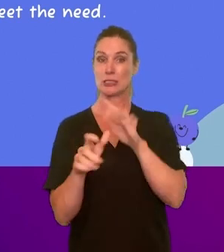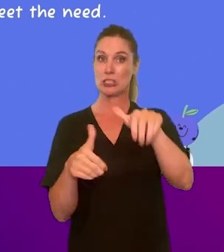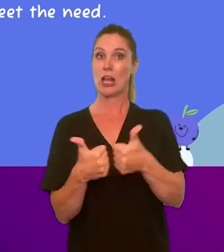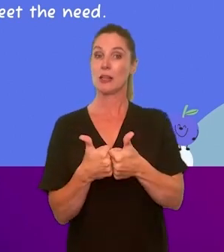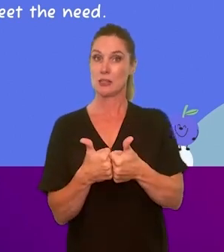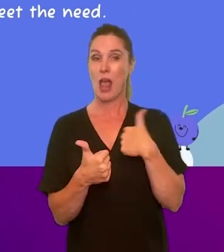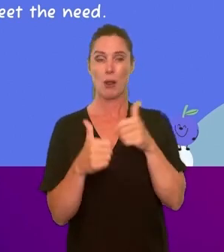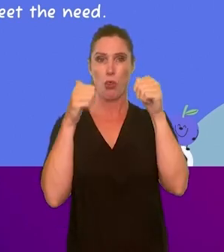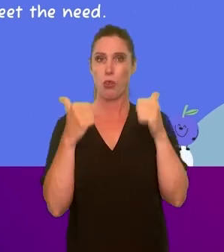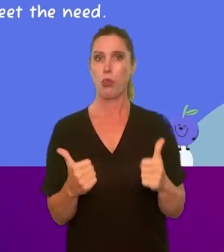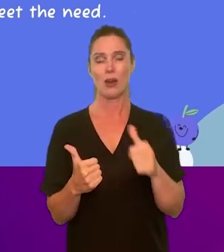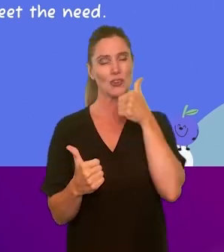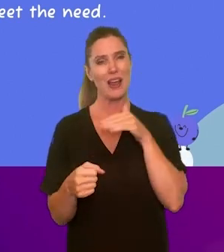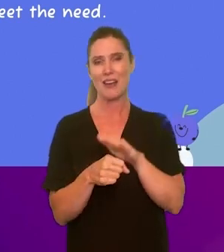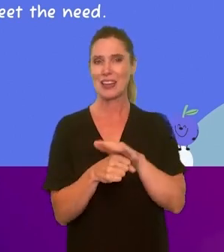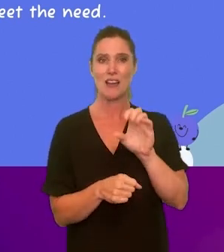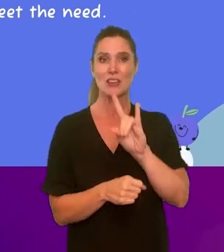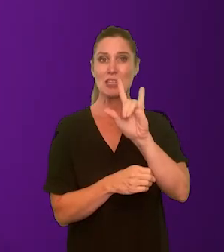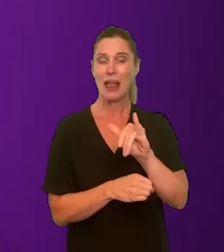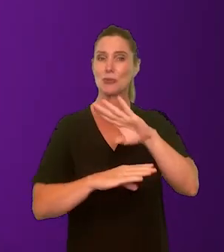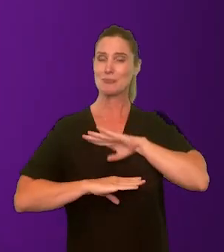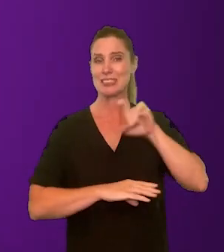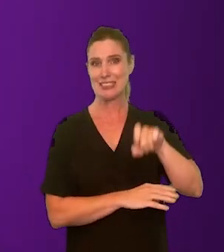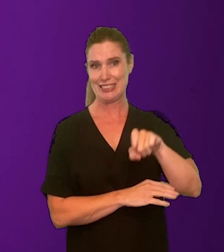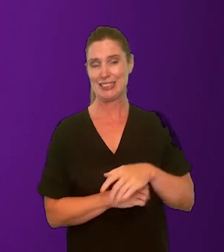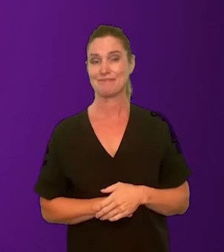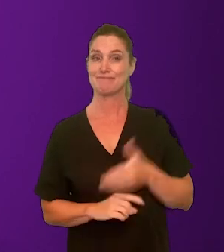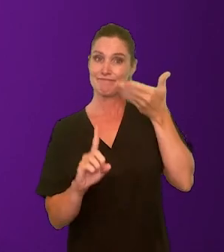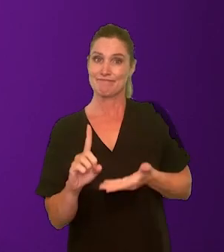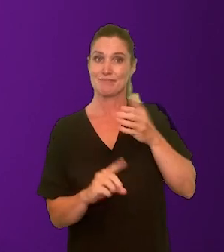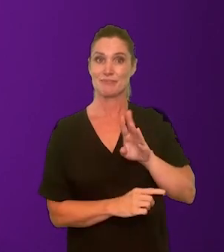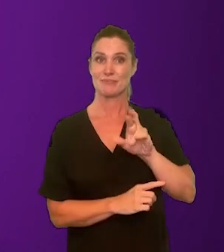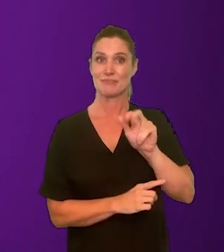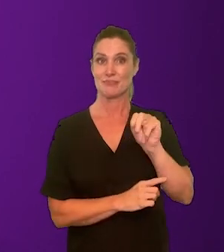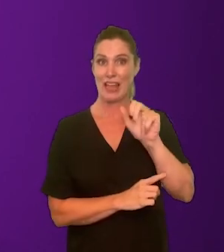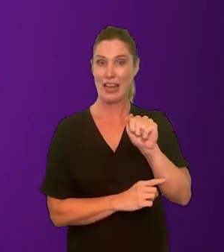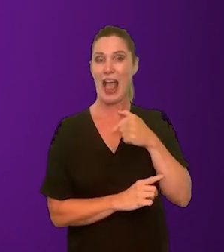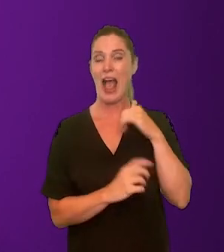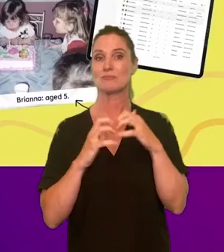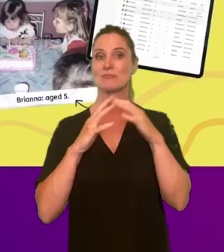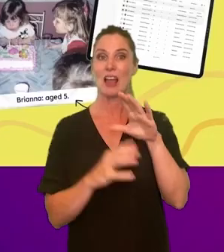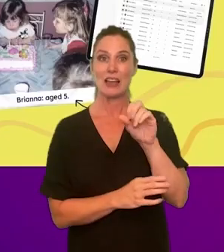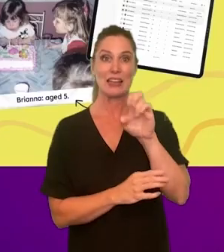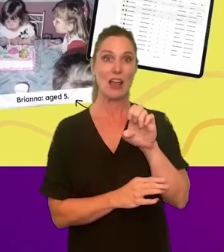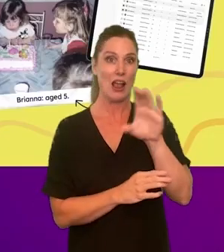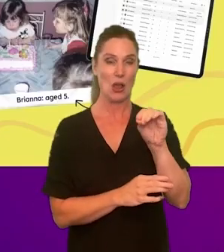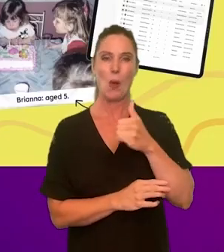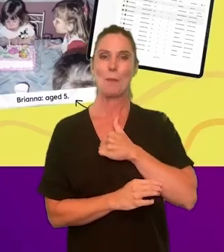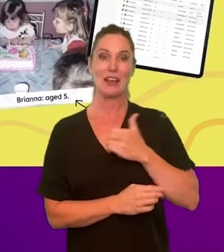and we simply don't have enough supply to meet the need. My name is Brianna and I'm the founder of The Care Co. I'm a Canadian First Nations woman